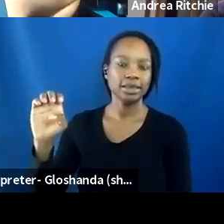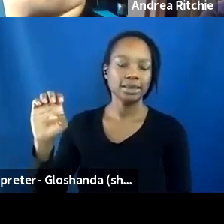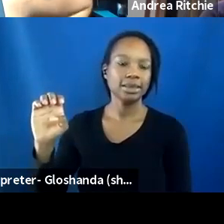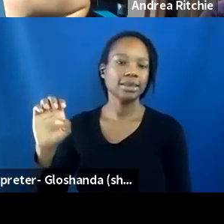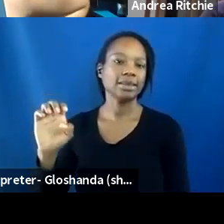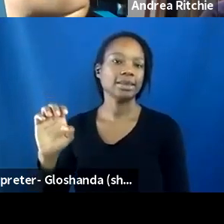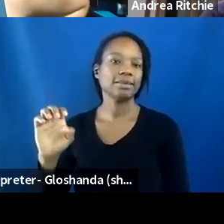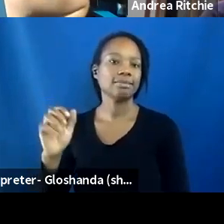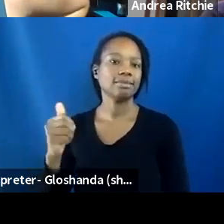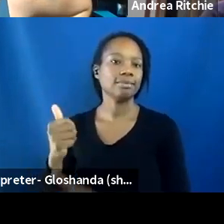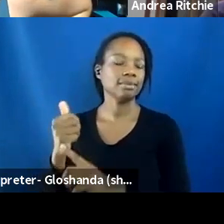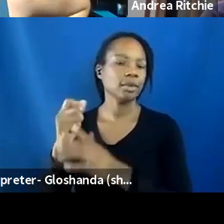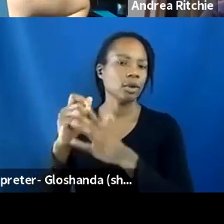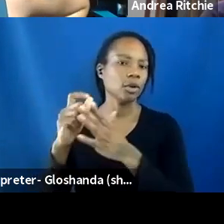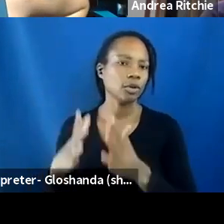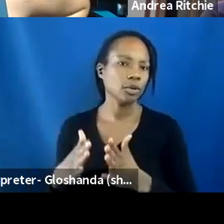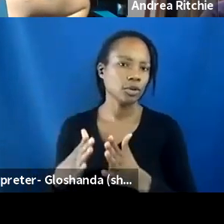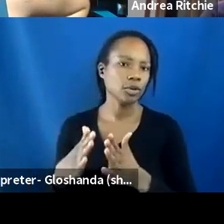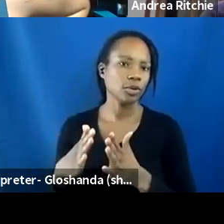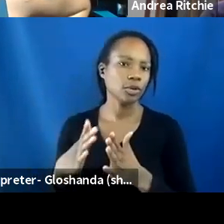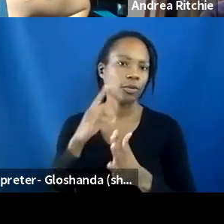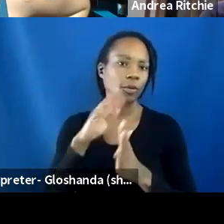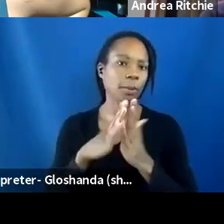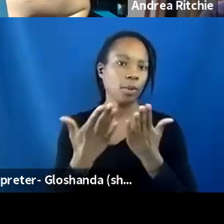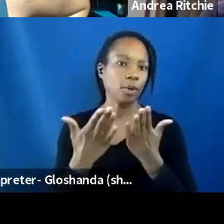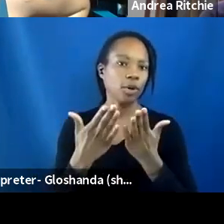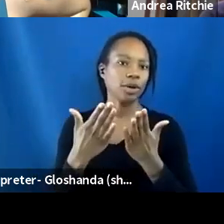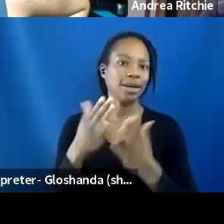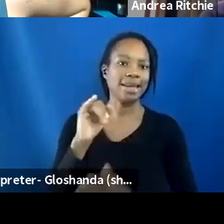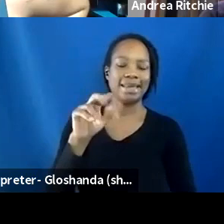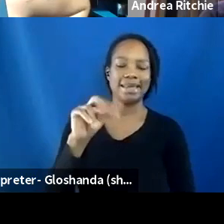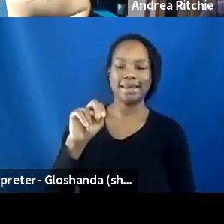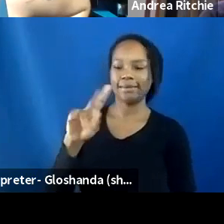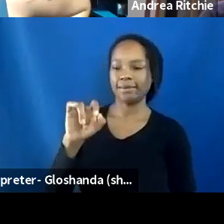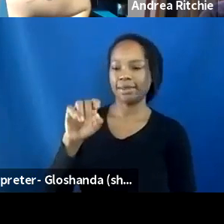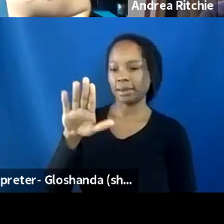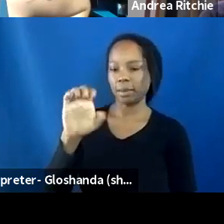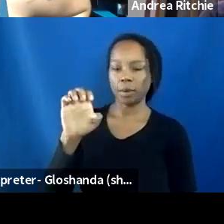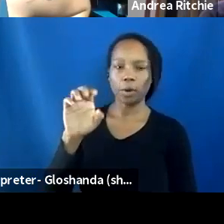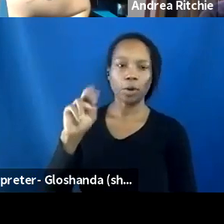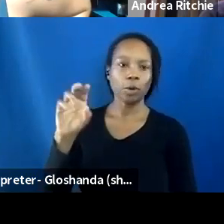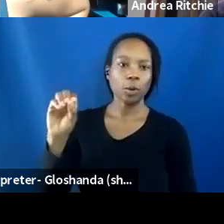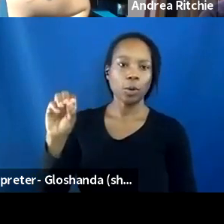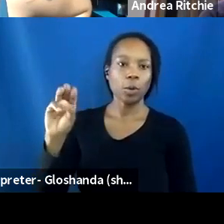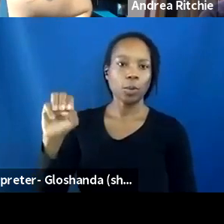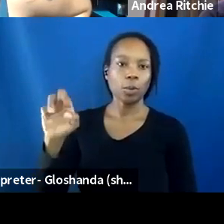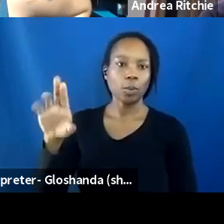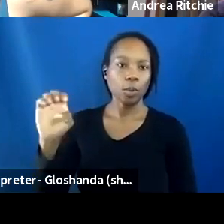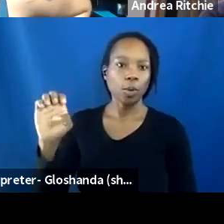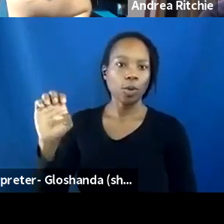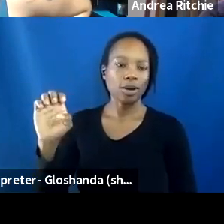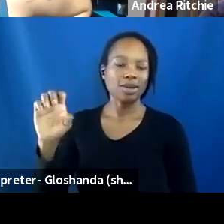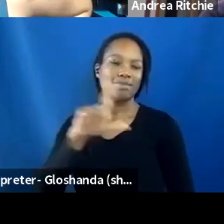is the author of the book "Invisible No More: "Police Violence Against Black Women and Women of Color"